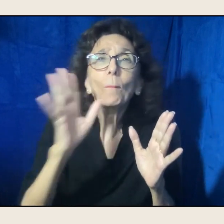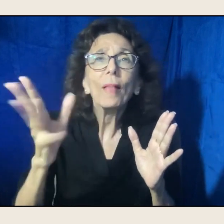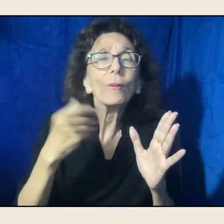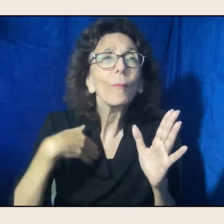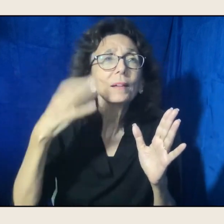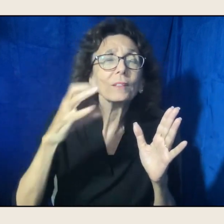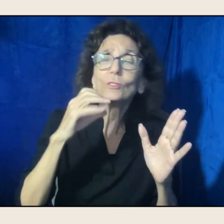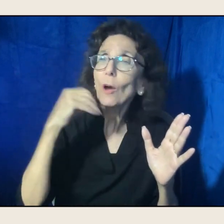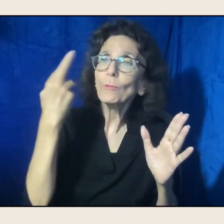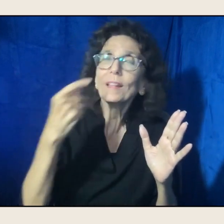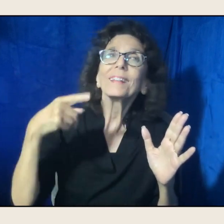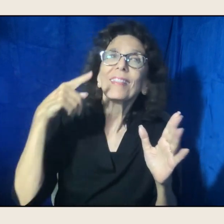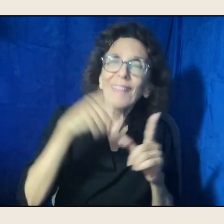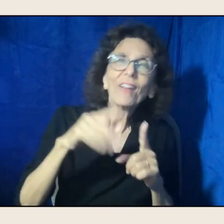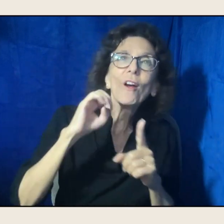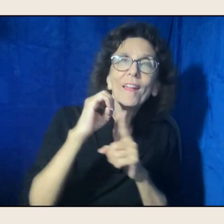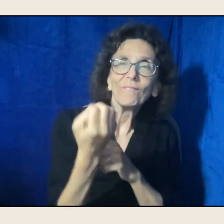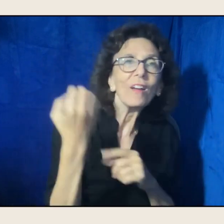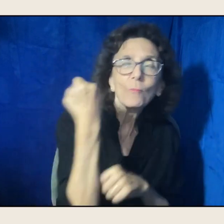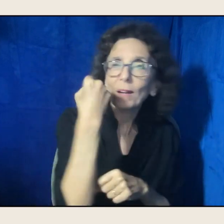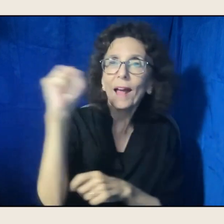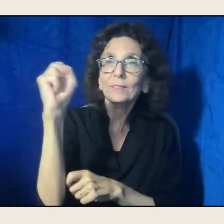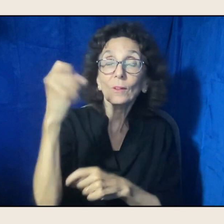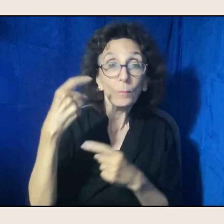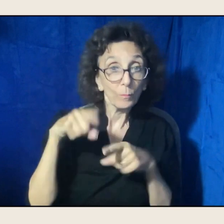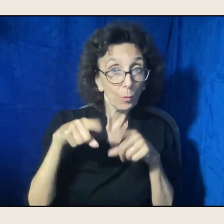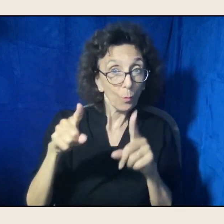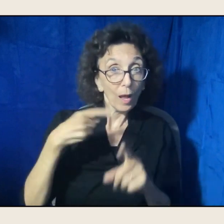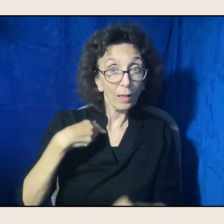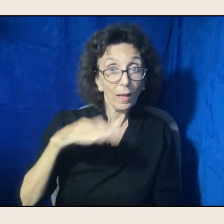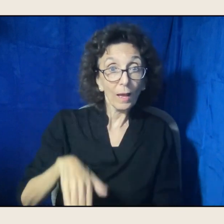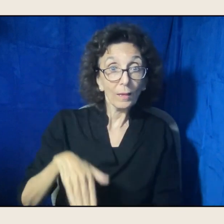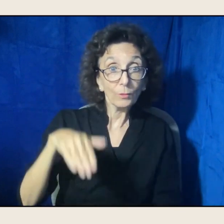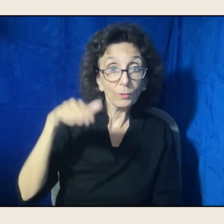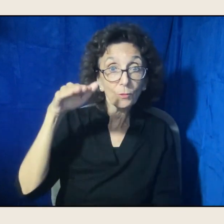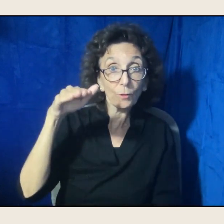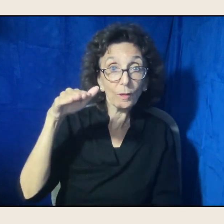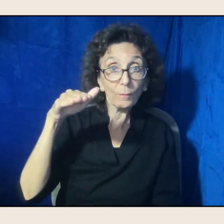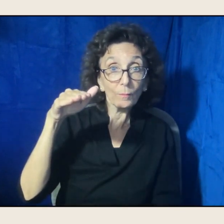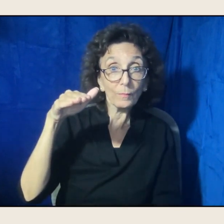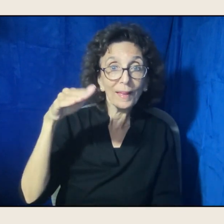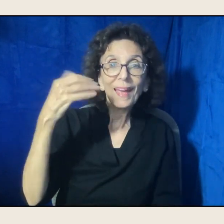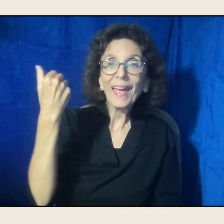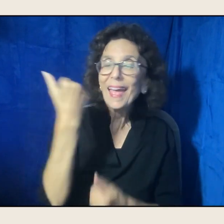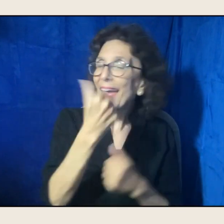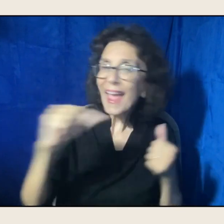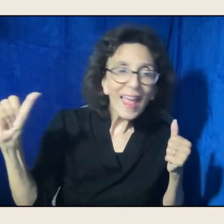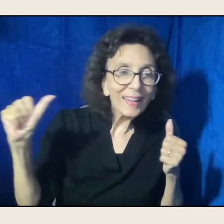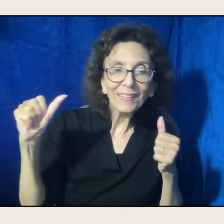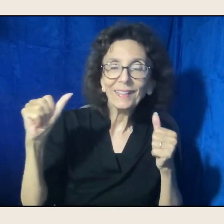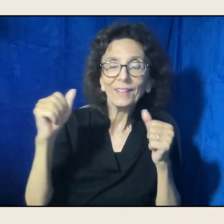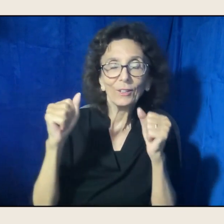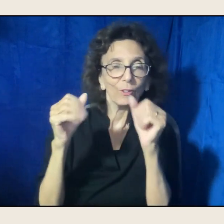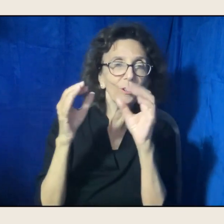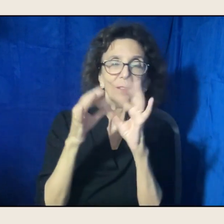But growing up, I mean, any of them could tell you what was going on with the environment because they were farmers.